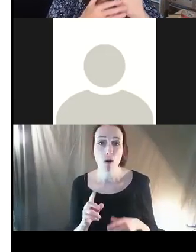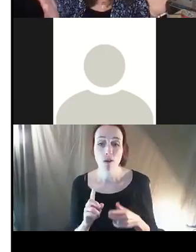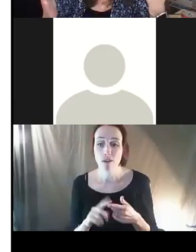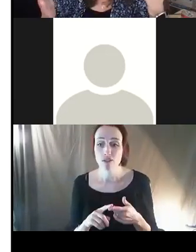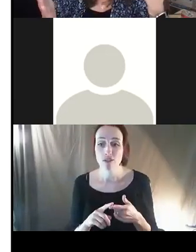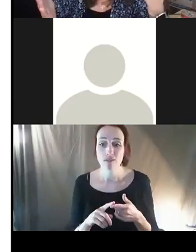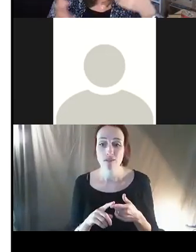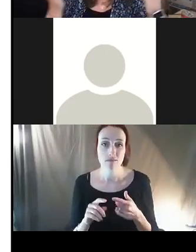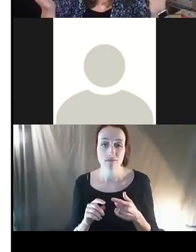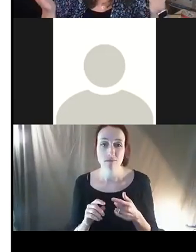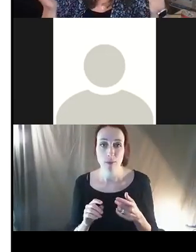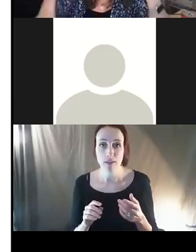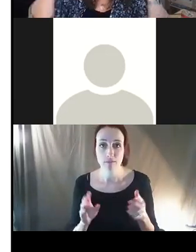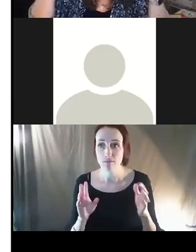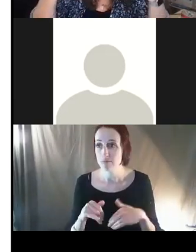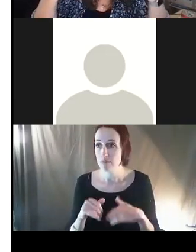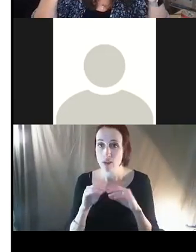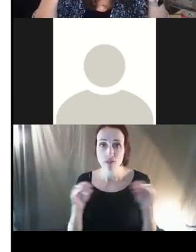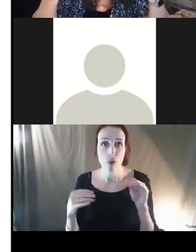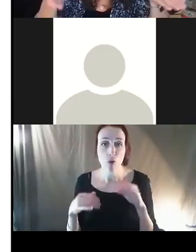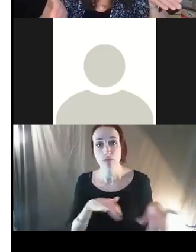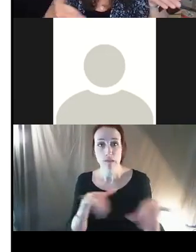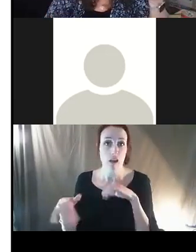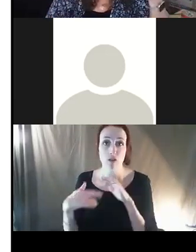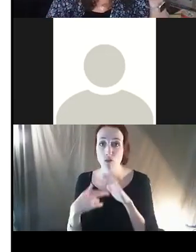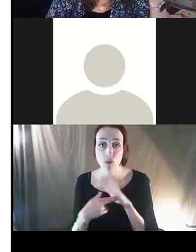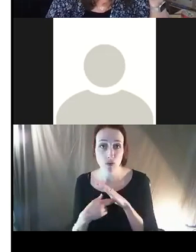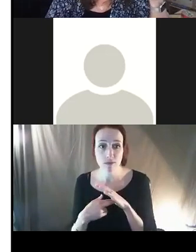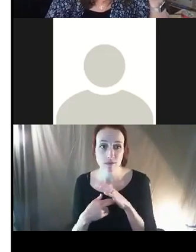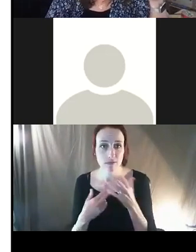We are in so many Zoom meetings, what are the rules here in this room?